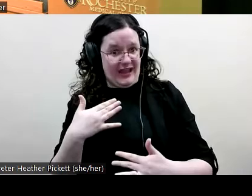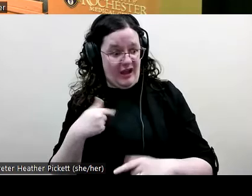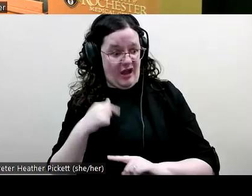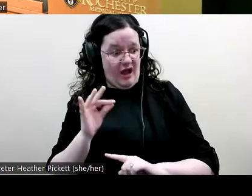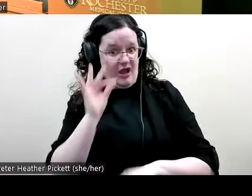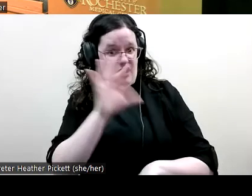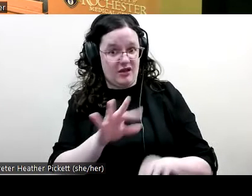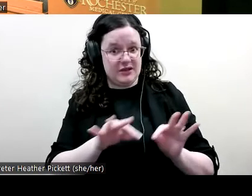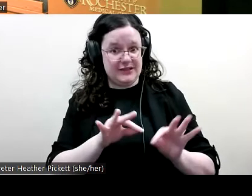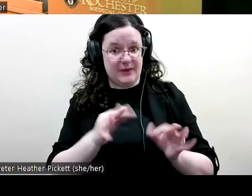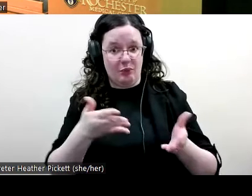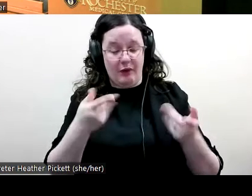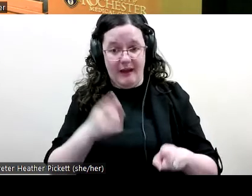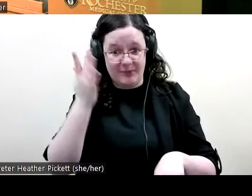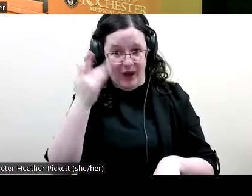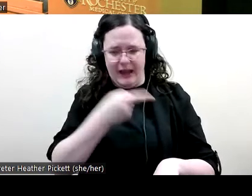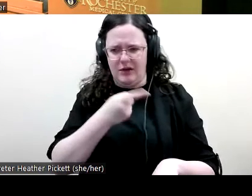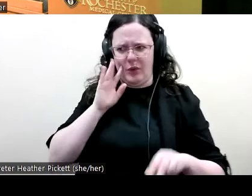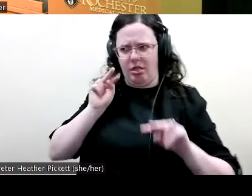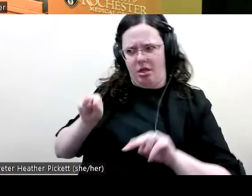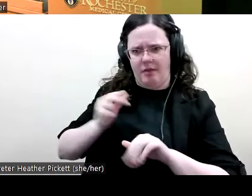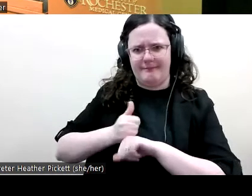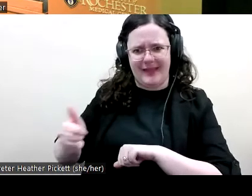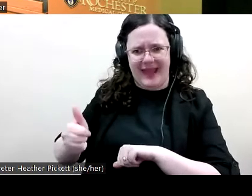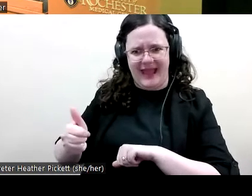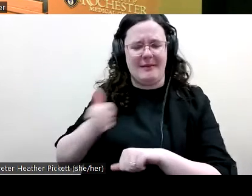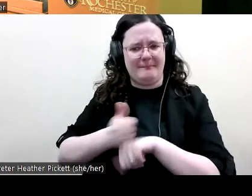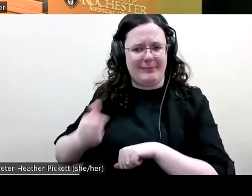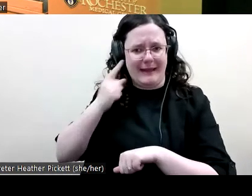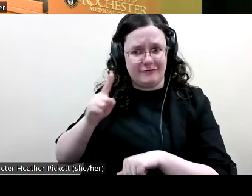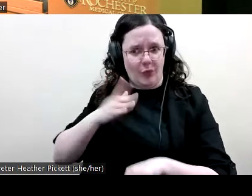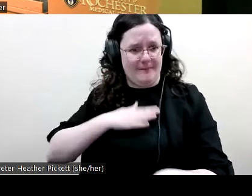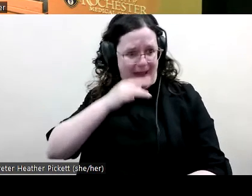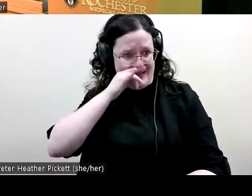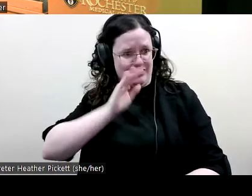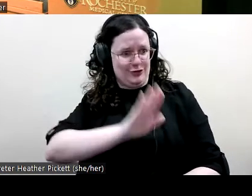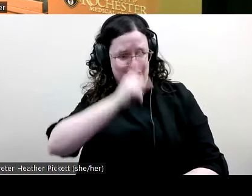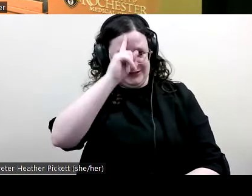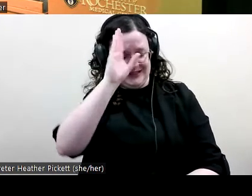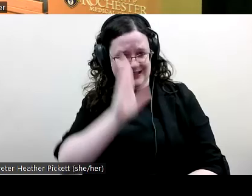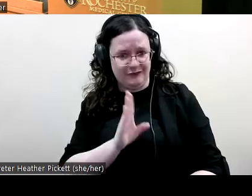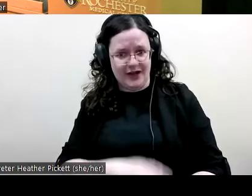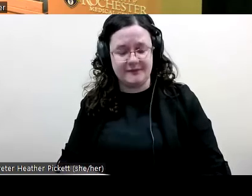schizophrenia so when these things happen What families kind of think about are a number of